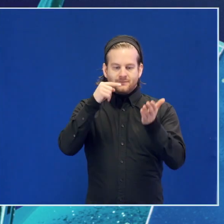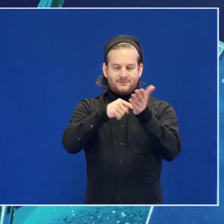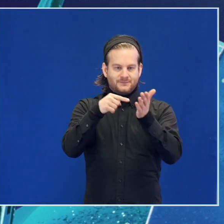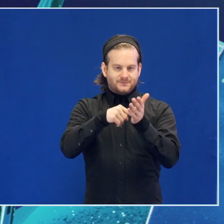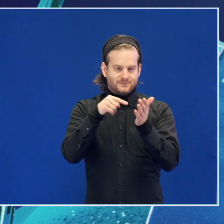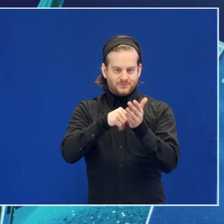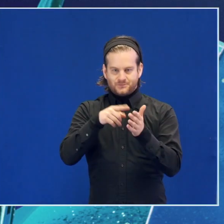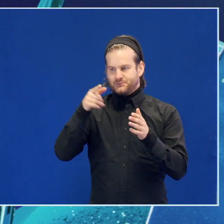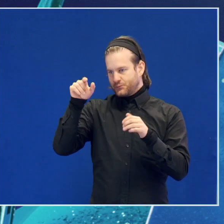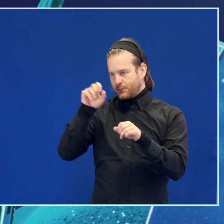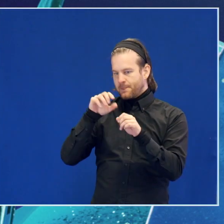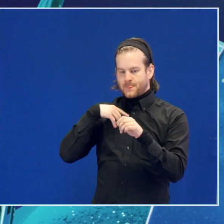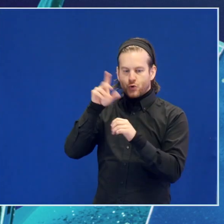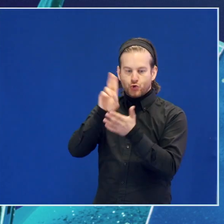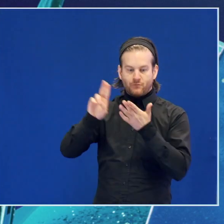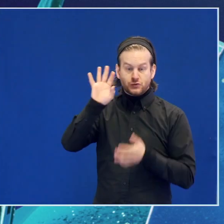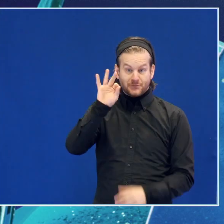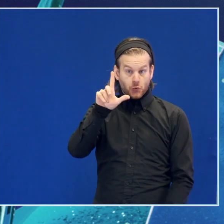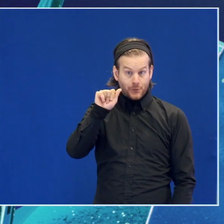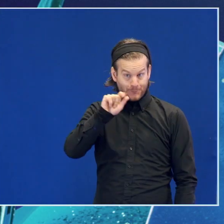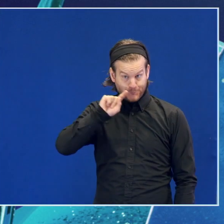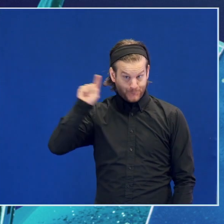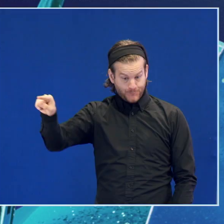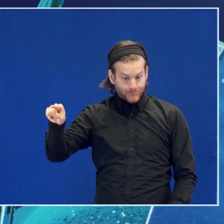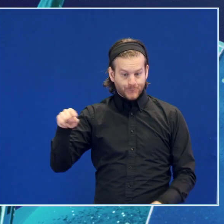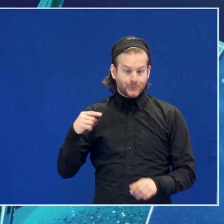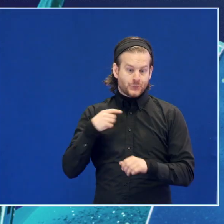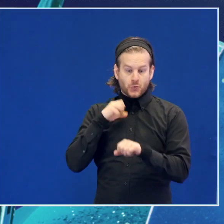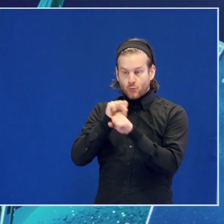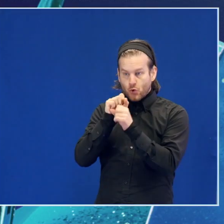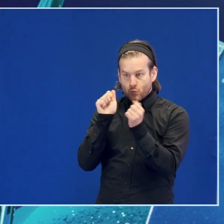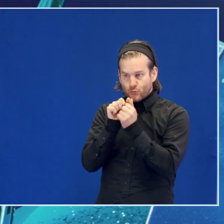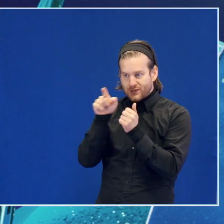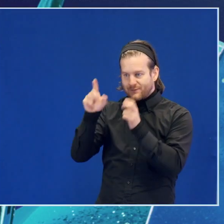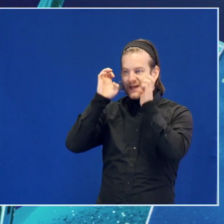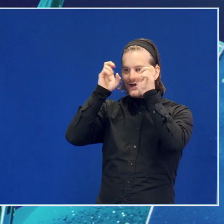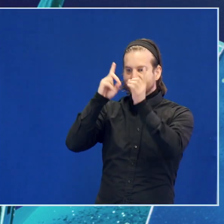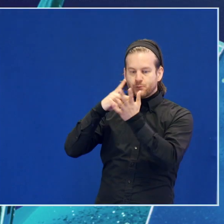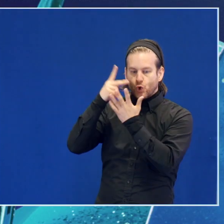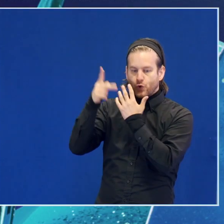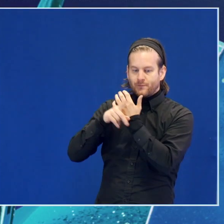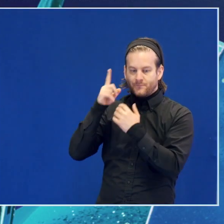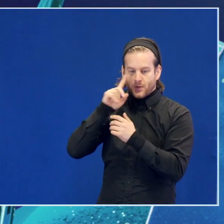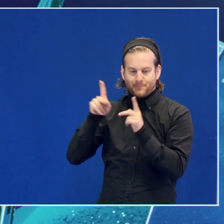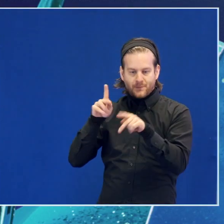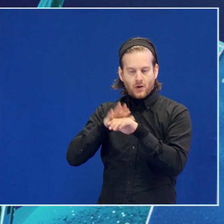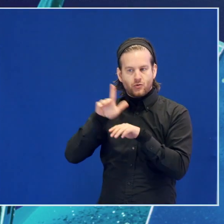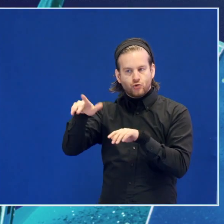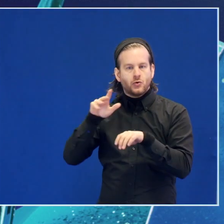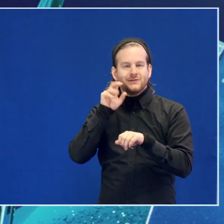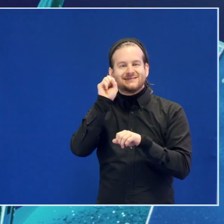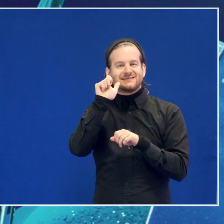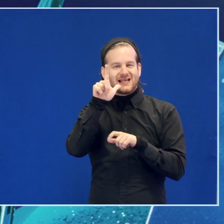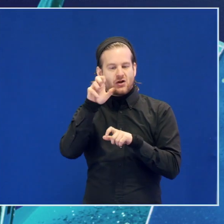for their salespeople on how to pick flooring based on hyper and hyposensitive needs.